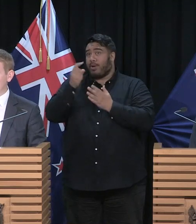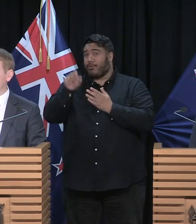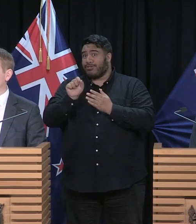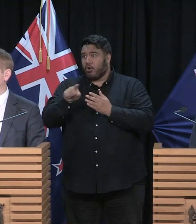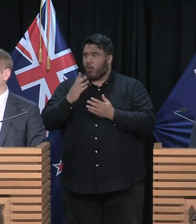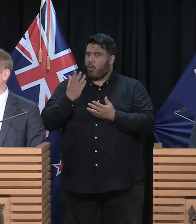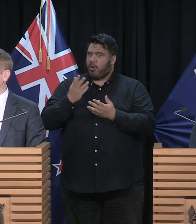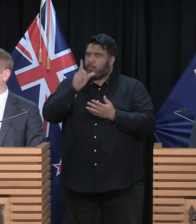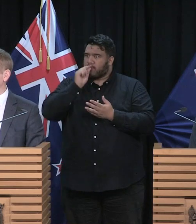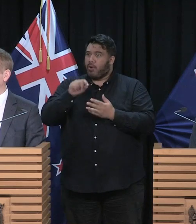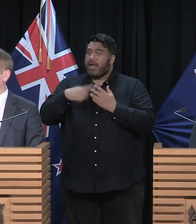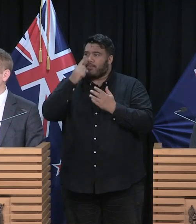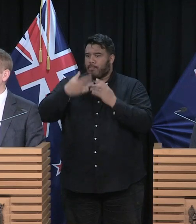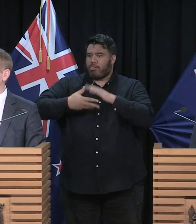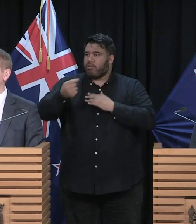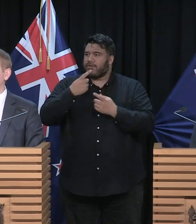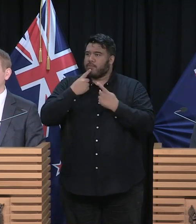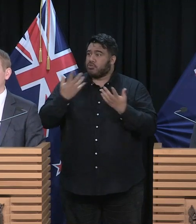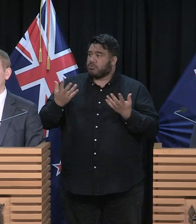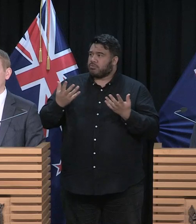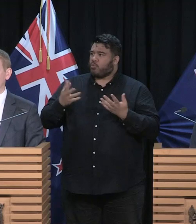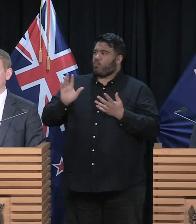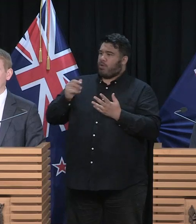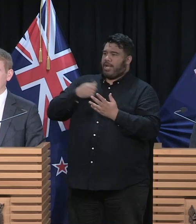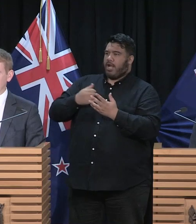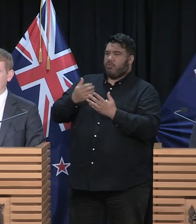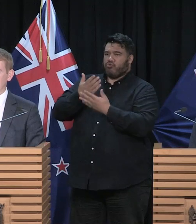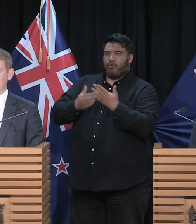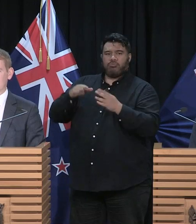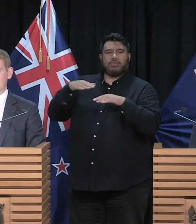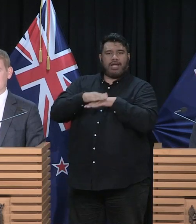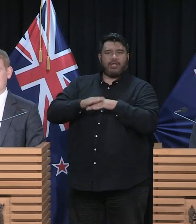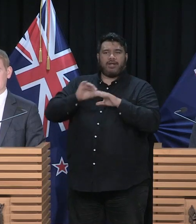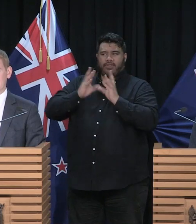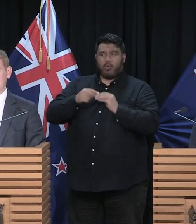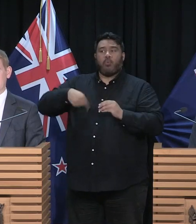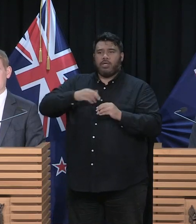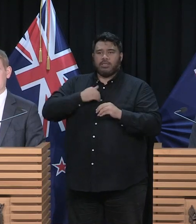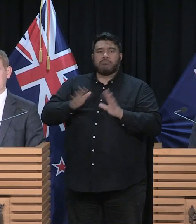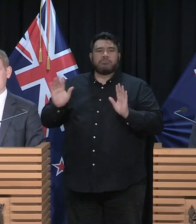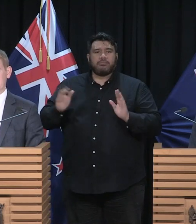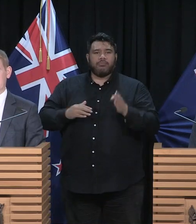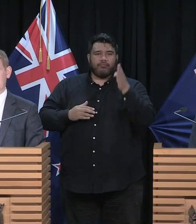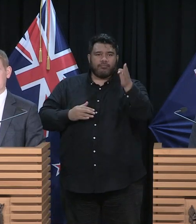information went? Look, the inquiry has fulfilled the terms of